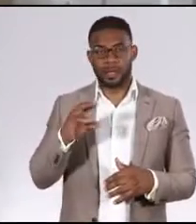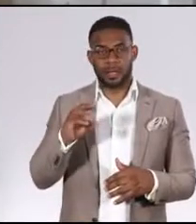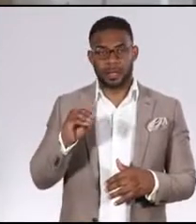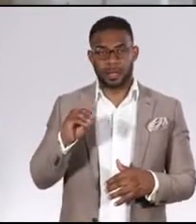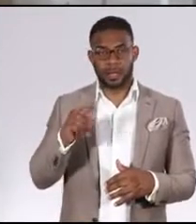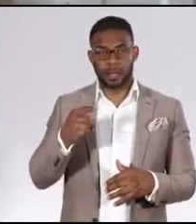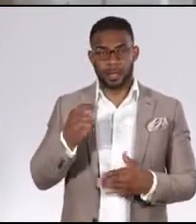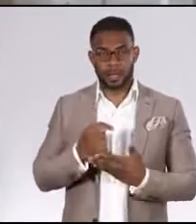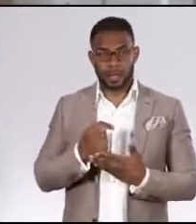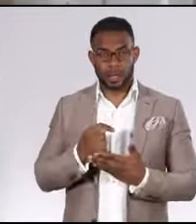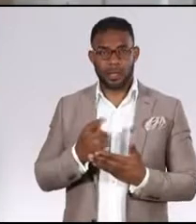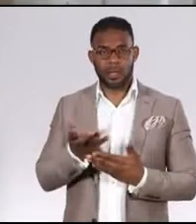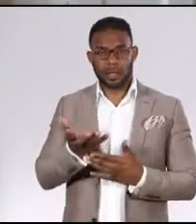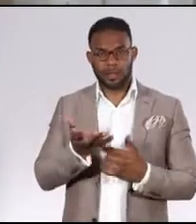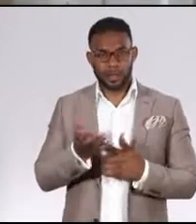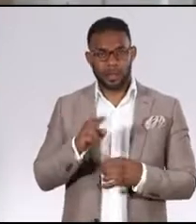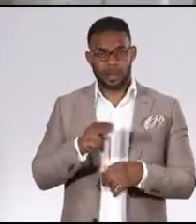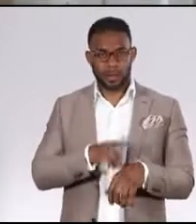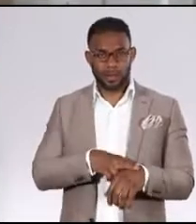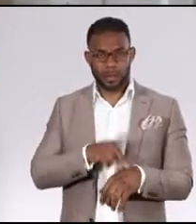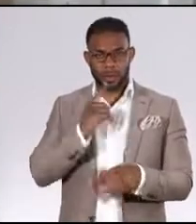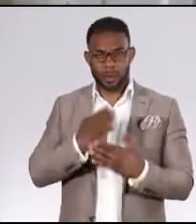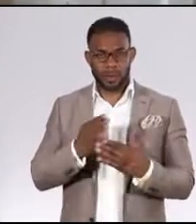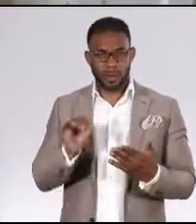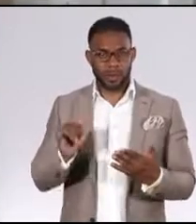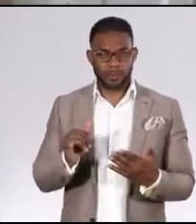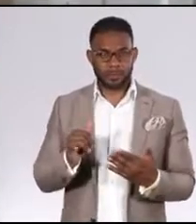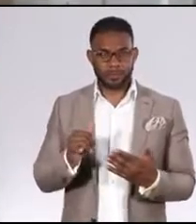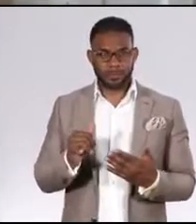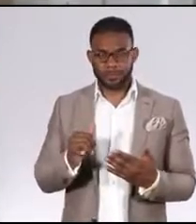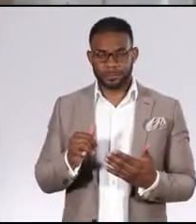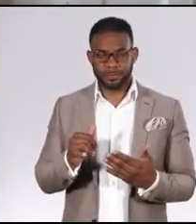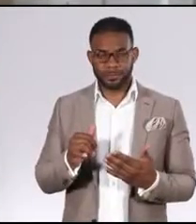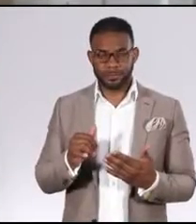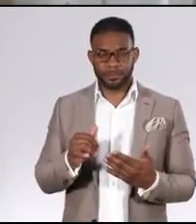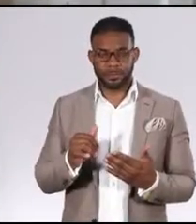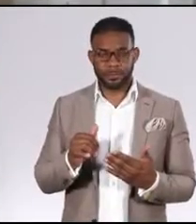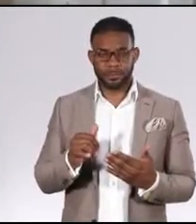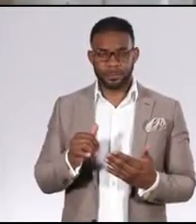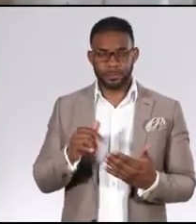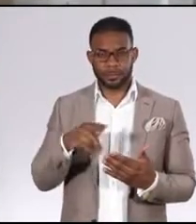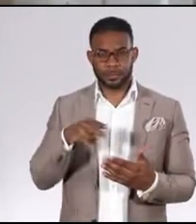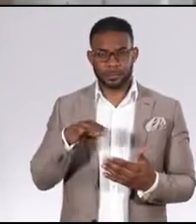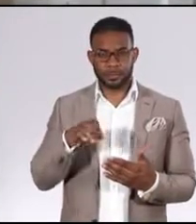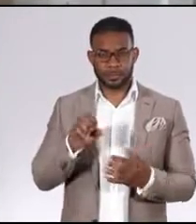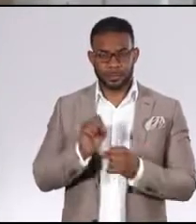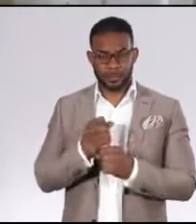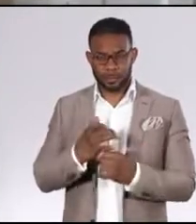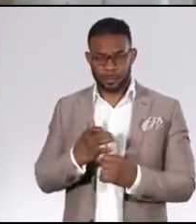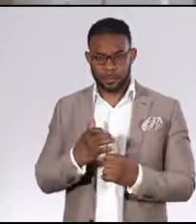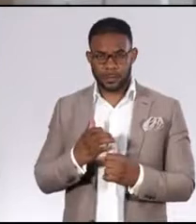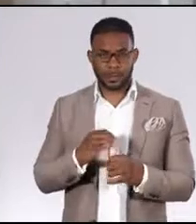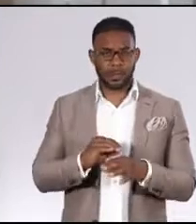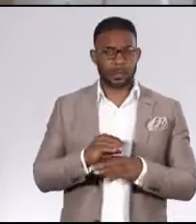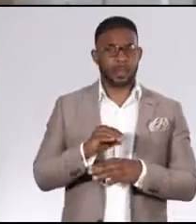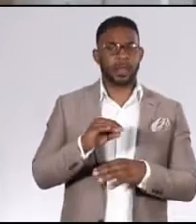um Devices of course are things like uh uh pacemakers. uh Implanted defibrillators.